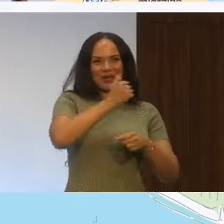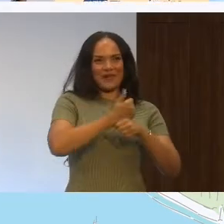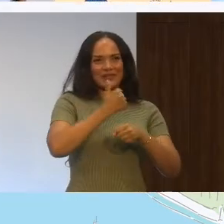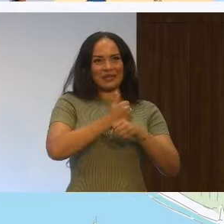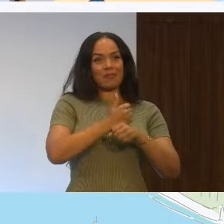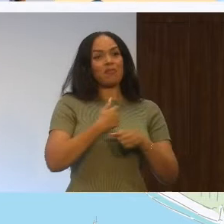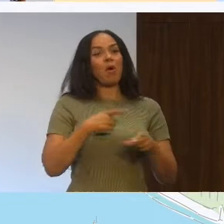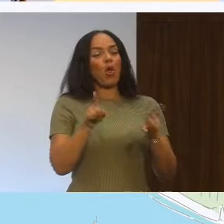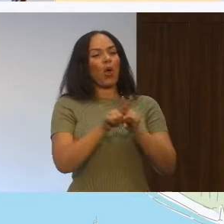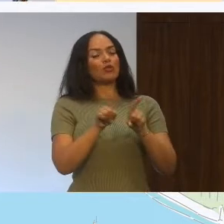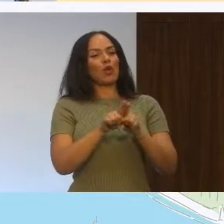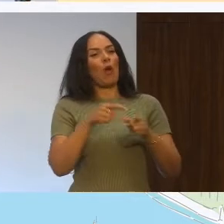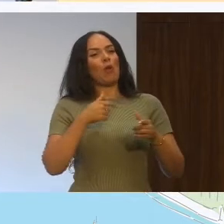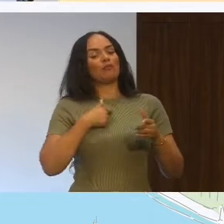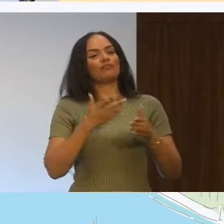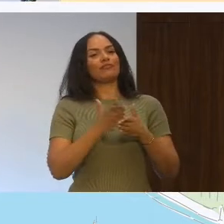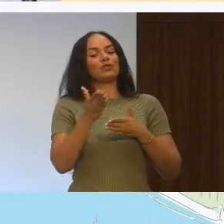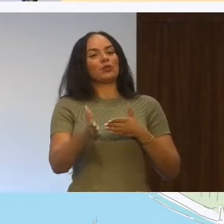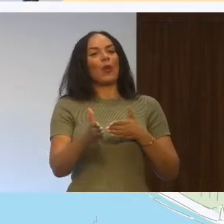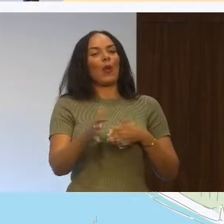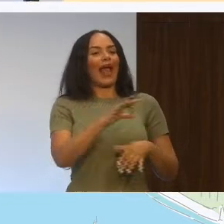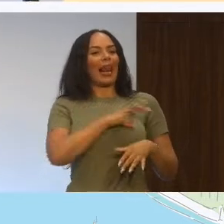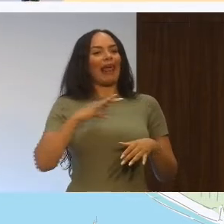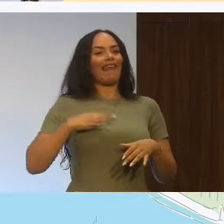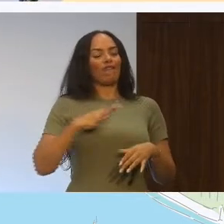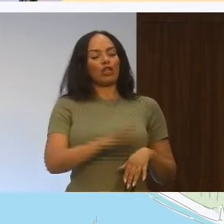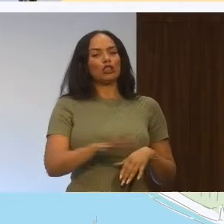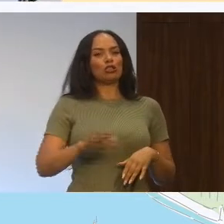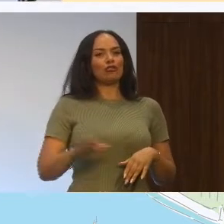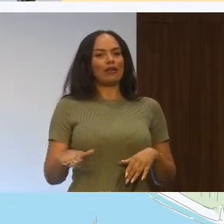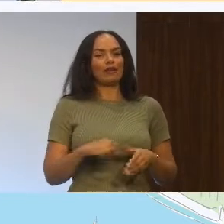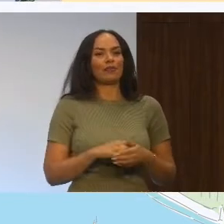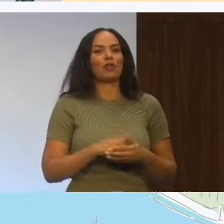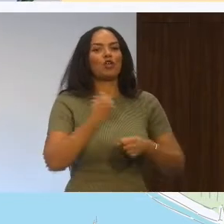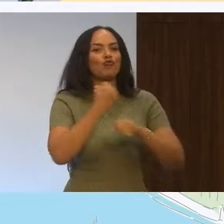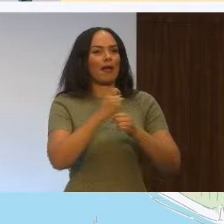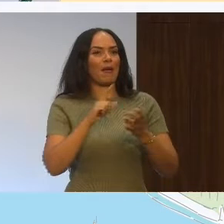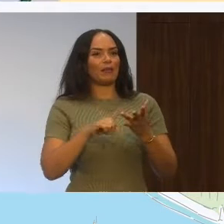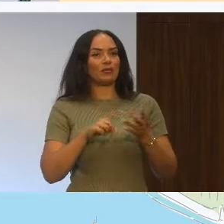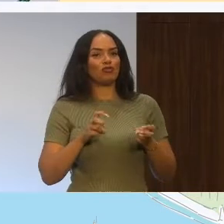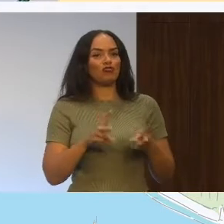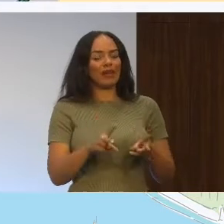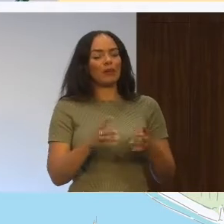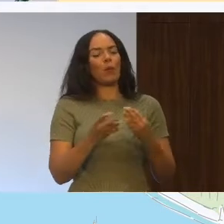at Great Ormond Street Hospital for children here in London with Dr Prav Barker, who unfortunately couldn't be with us today.